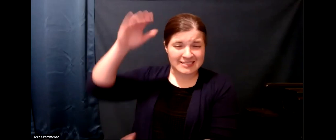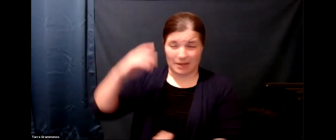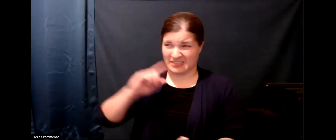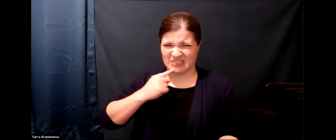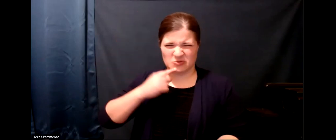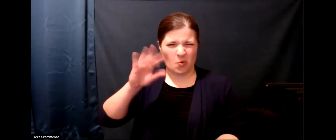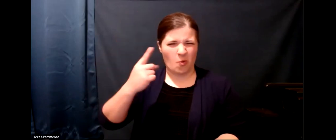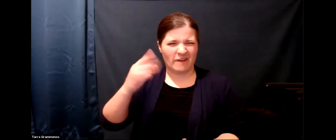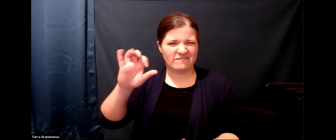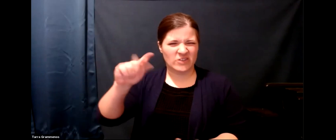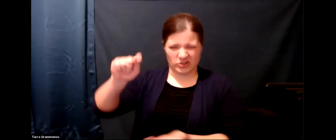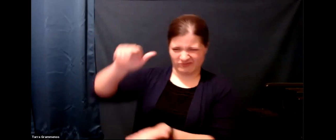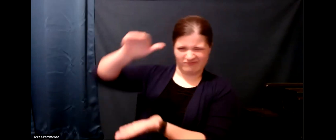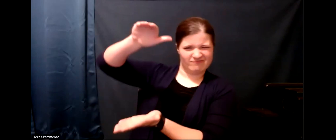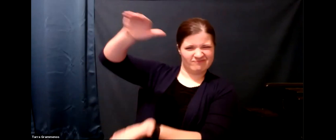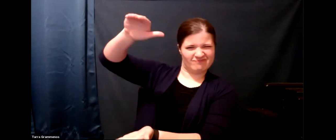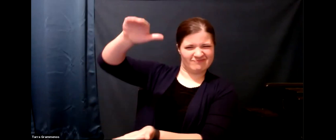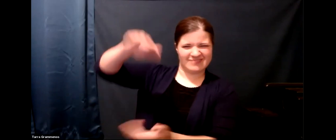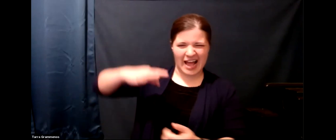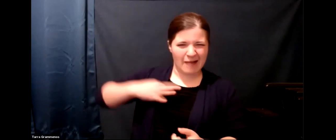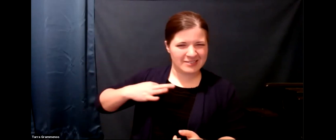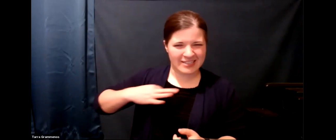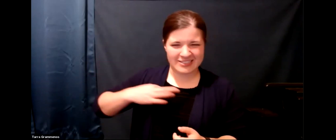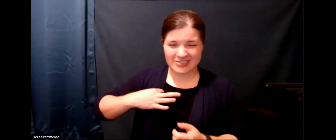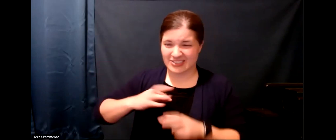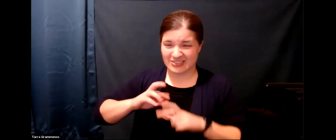applications ready to enter just the last couple of